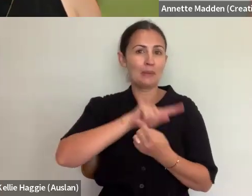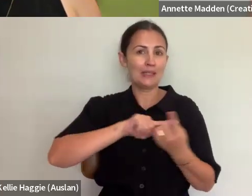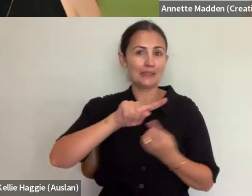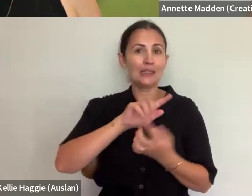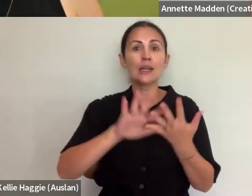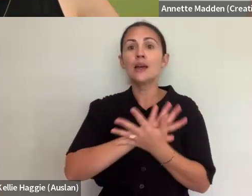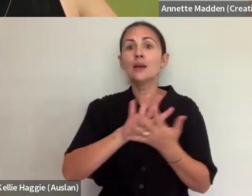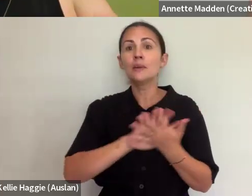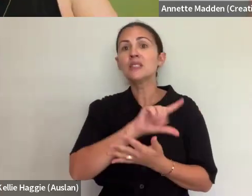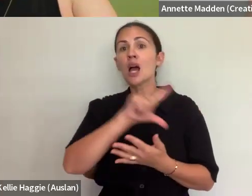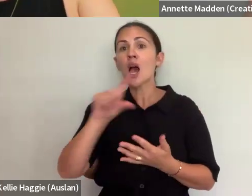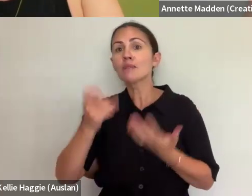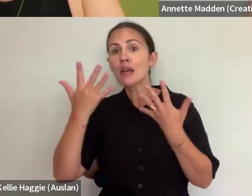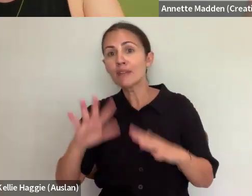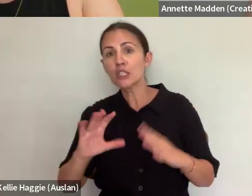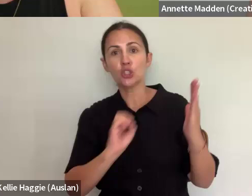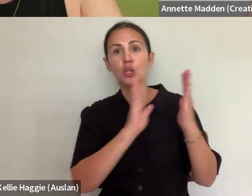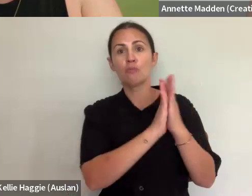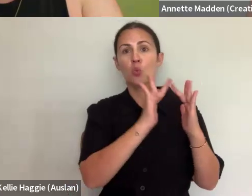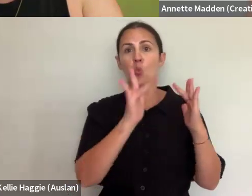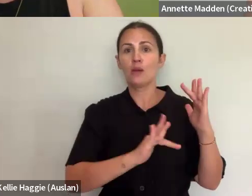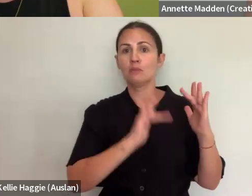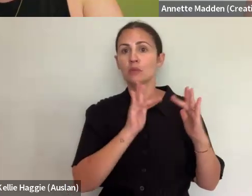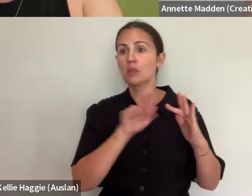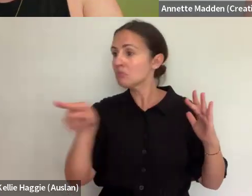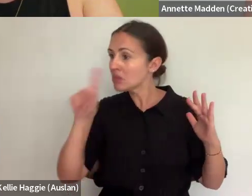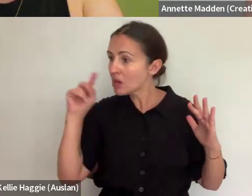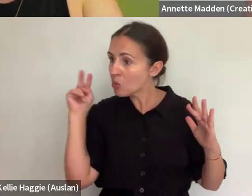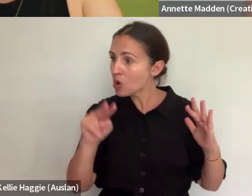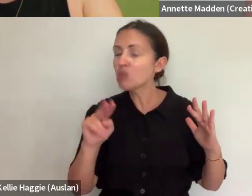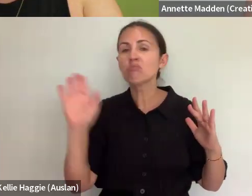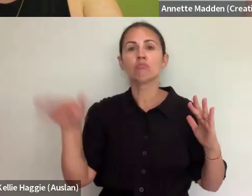Just a couple of pieces of housekeeping, we are recording